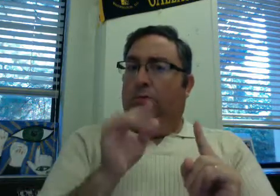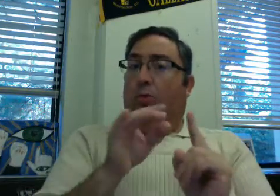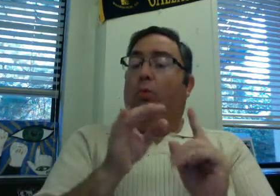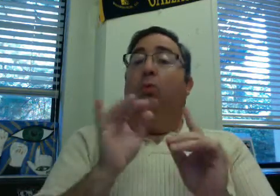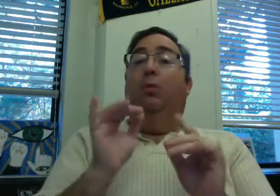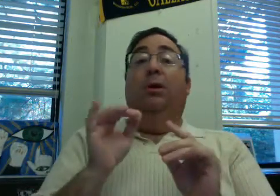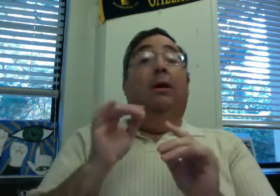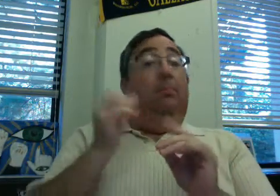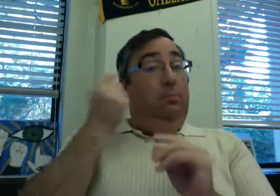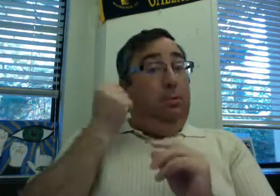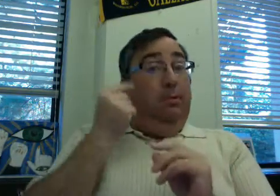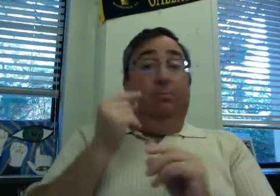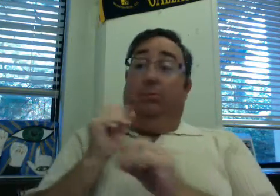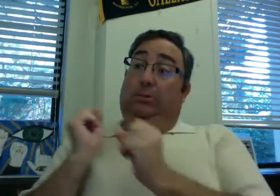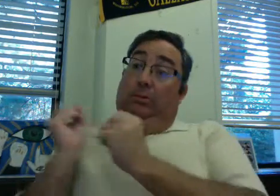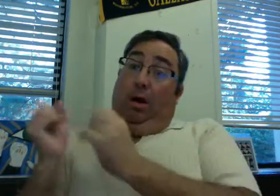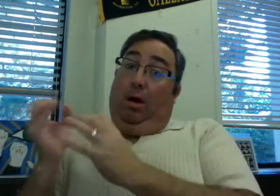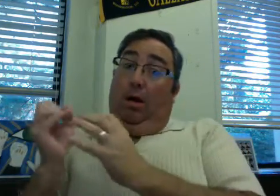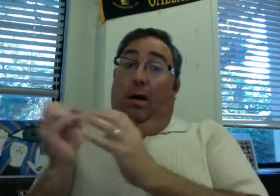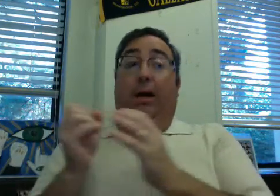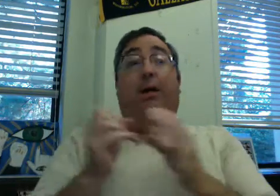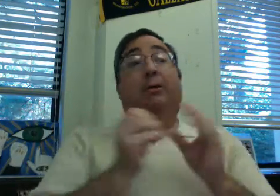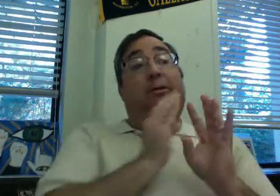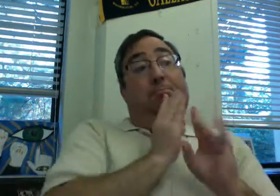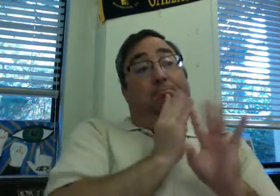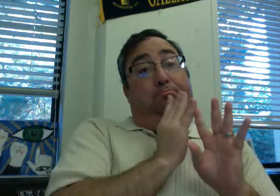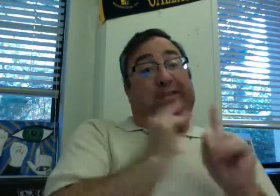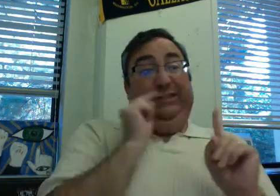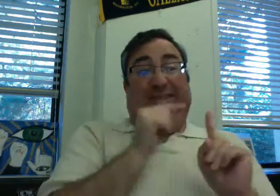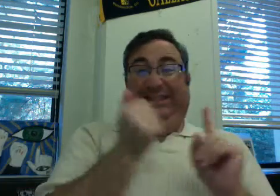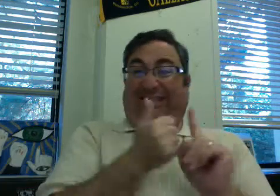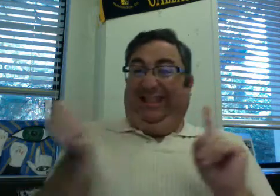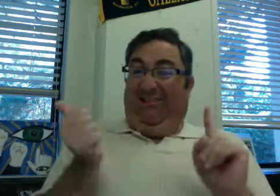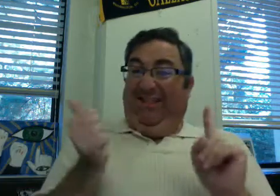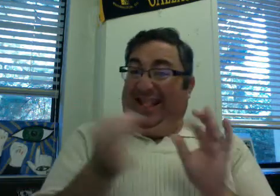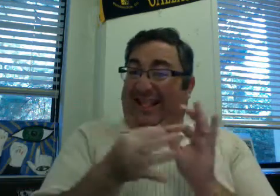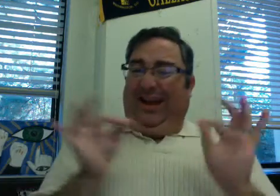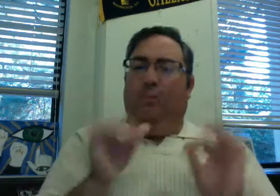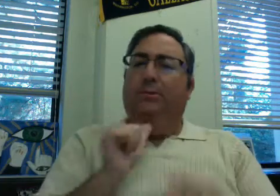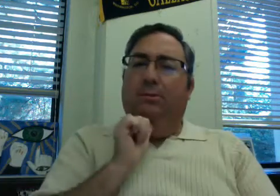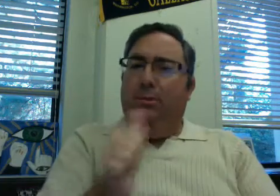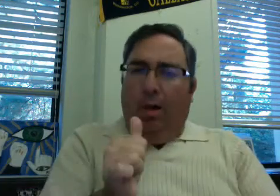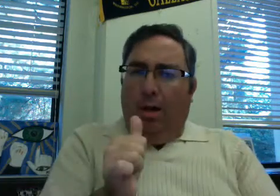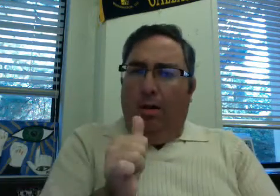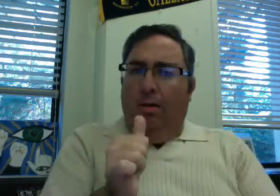But signs and speech in of themselves are not language.